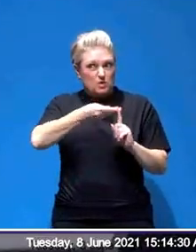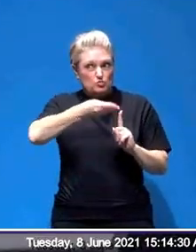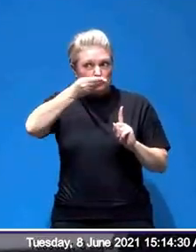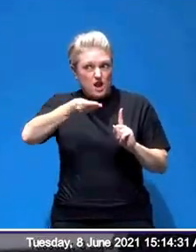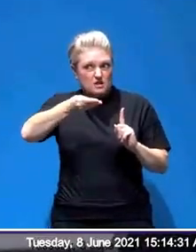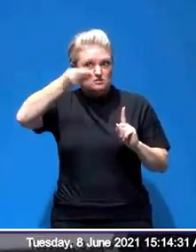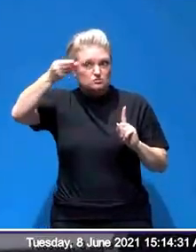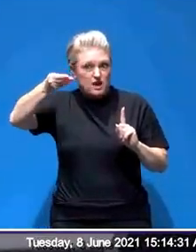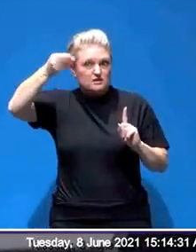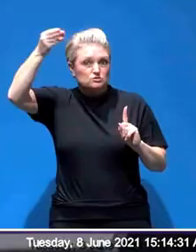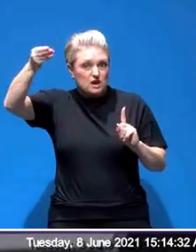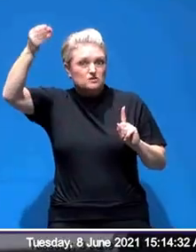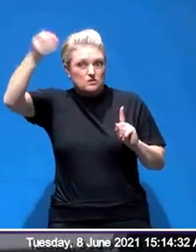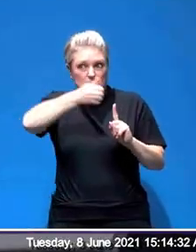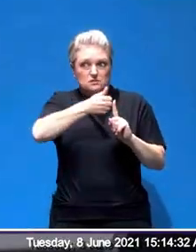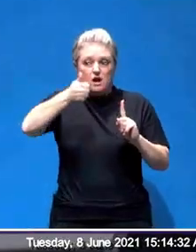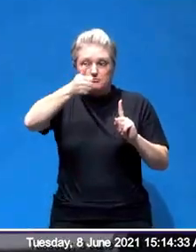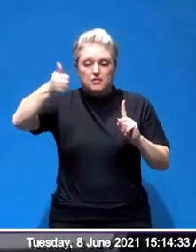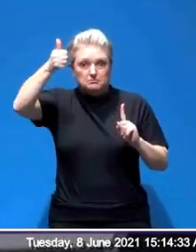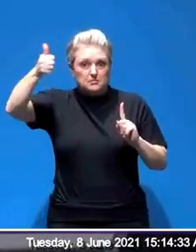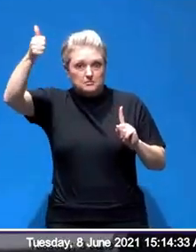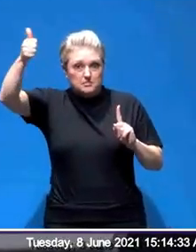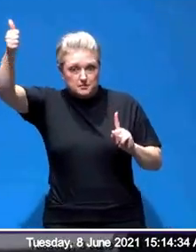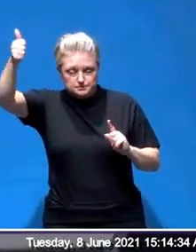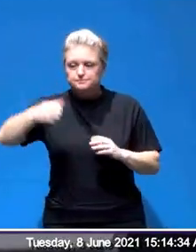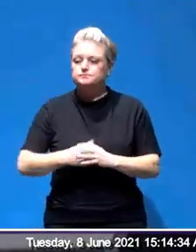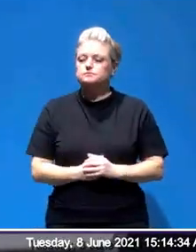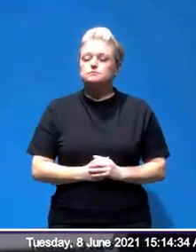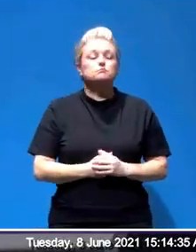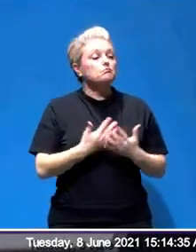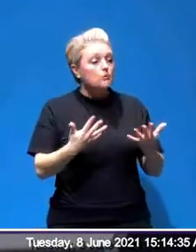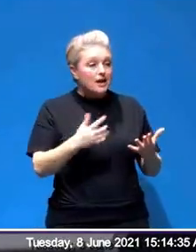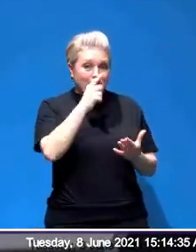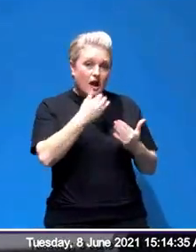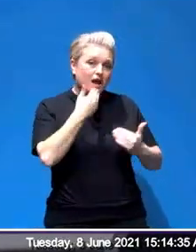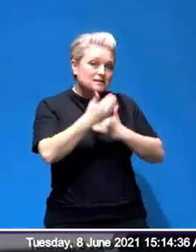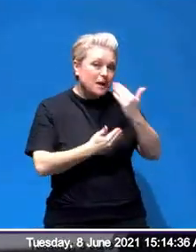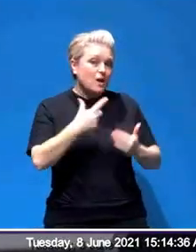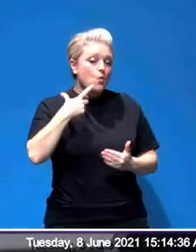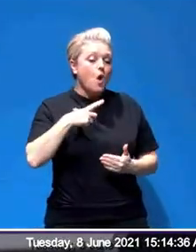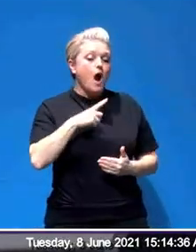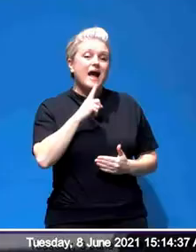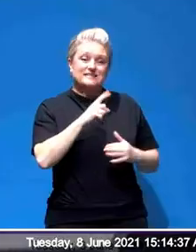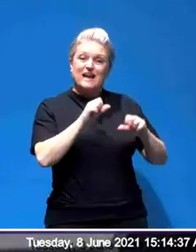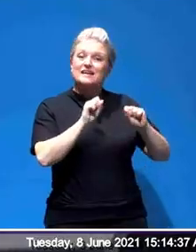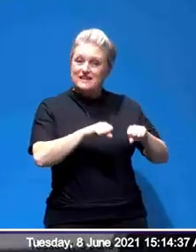So can I explain to you why I say there were? Yes, go ahead.